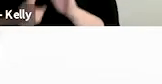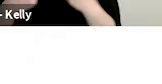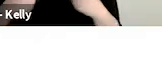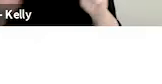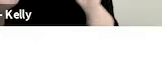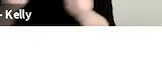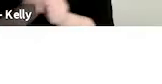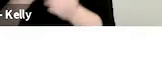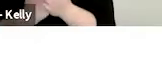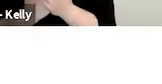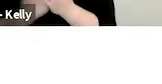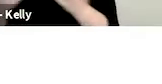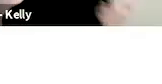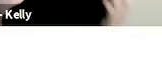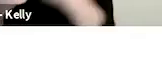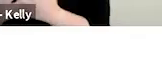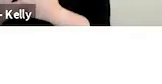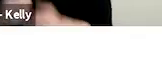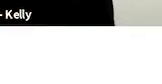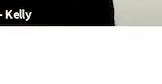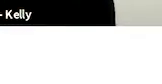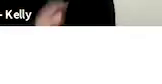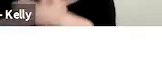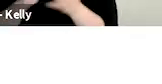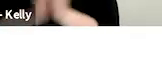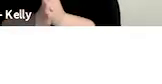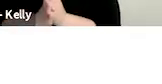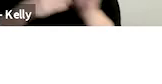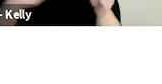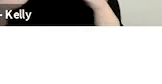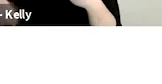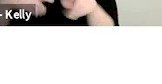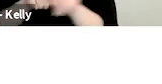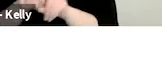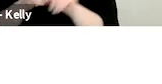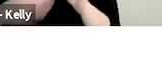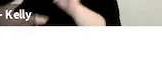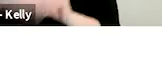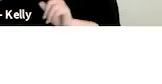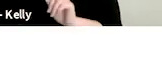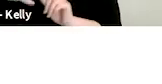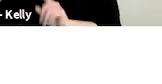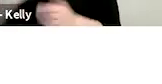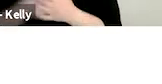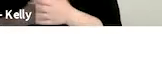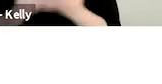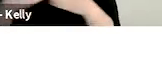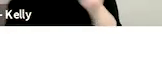the ways we can do this is by flexible learning environments, or flexible learning spaces. So